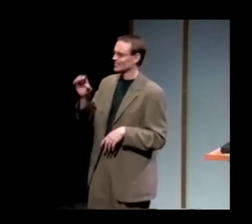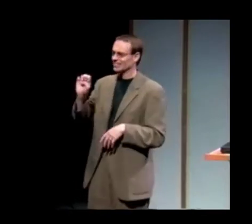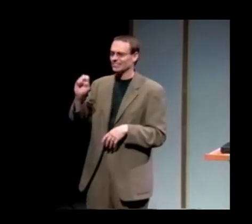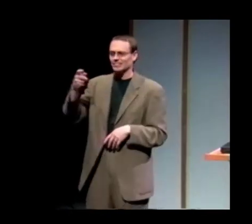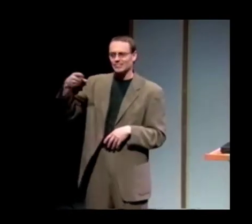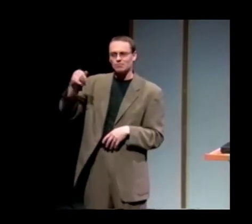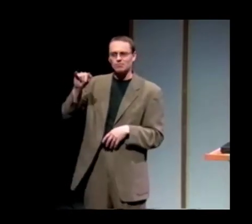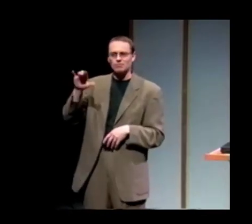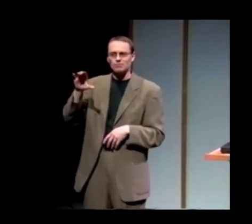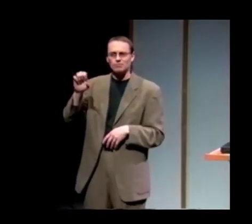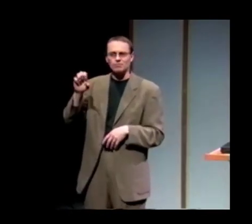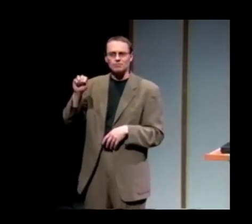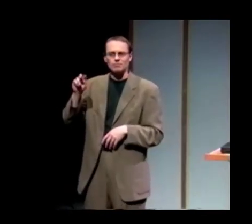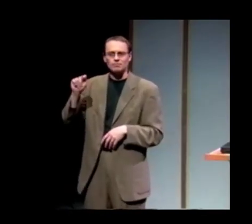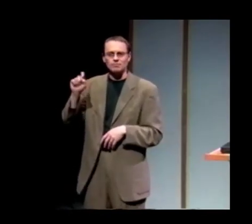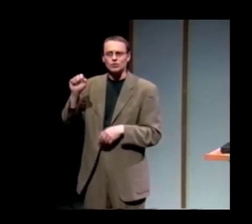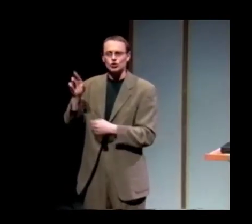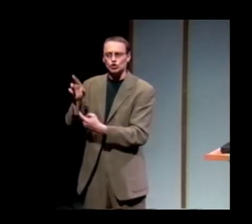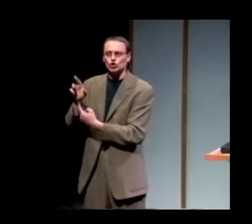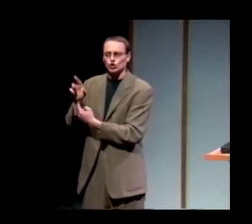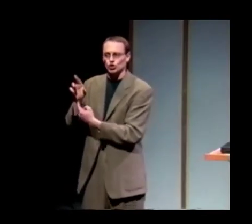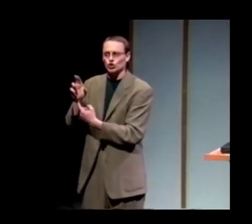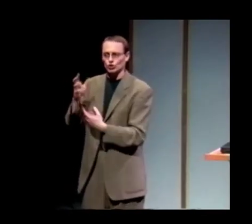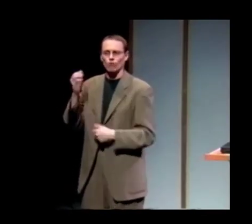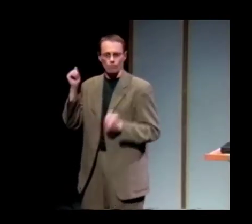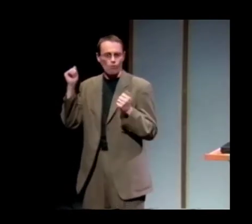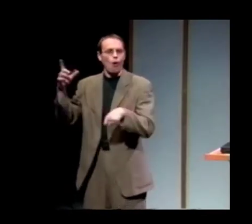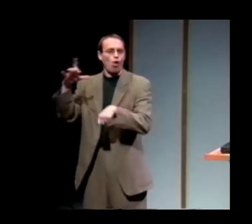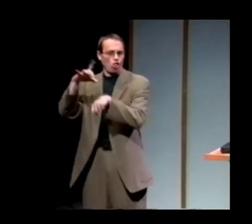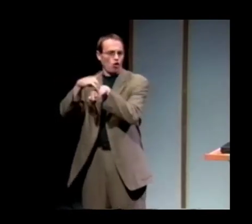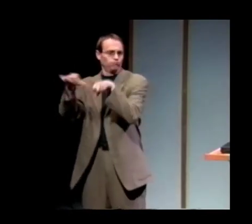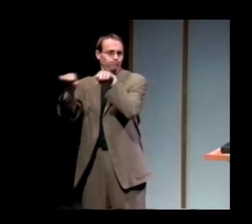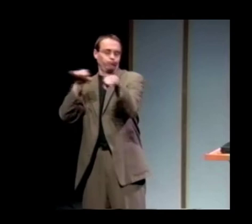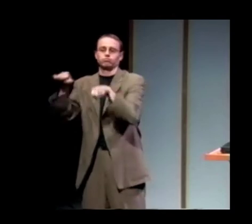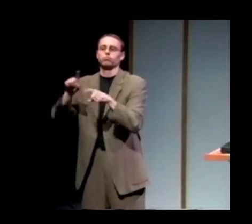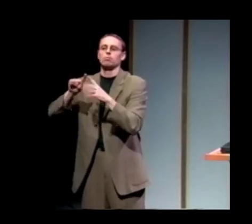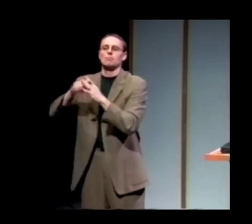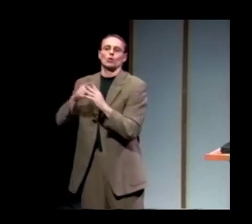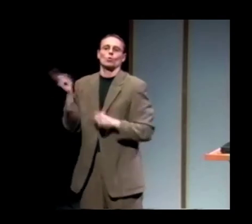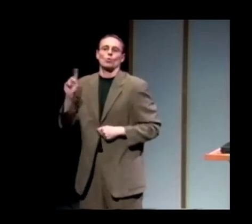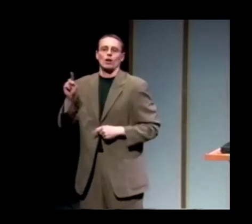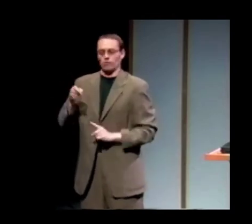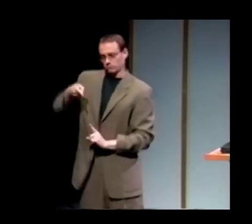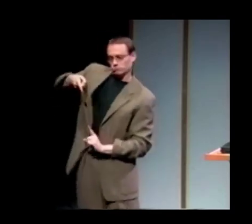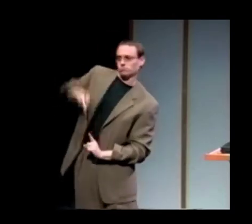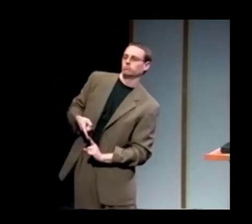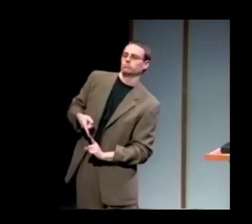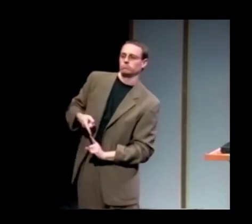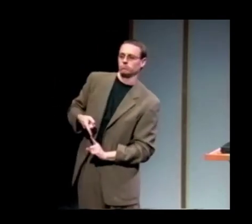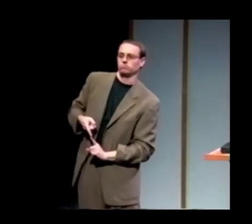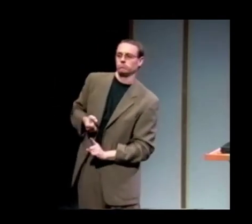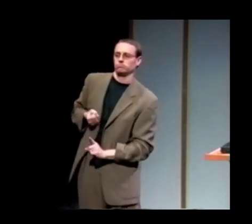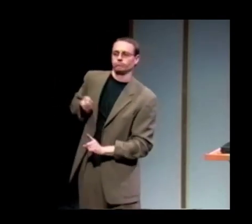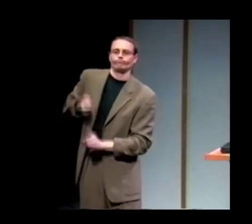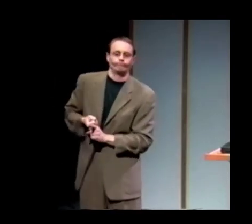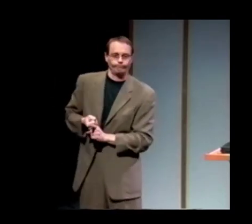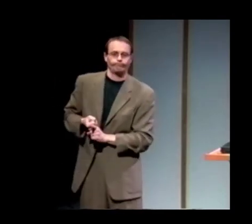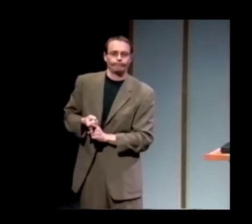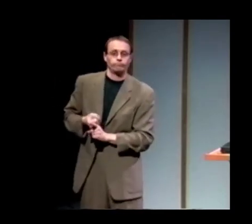SO THE EPICENTER-- I'M GONNA USE THIS SIGN FOR EPICENTER BECAUSE EPICENTER IS THE CENTER